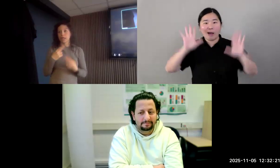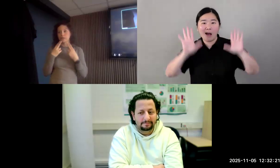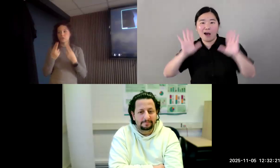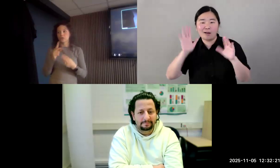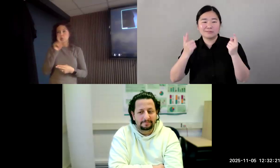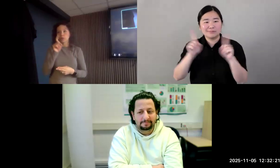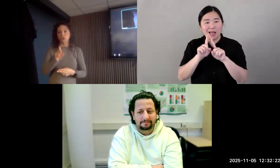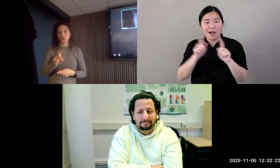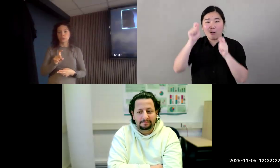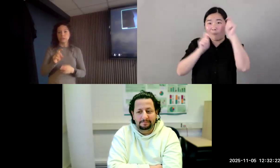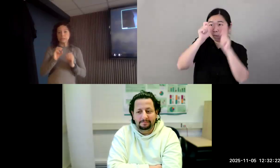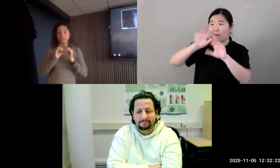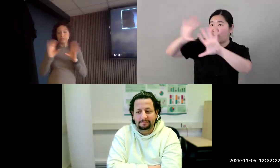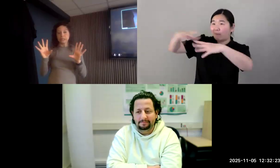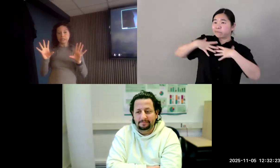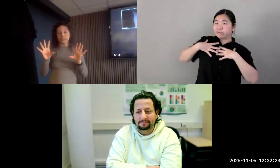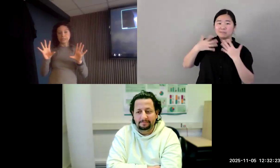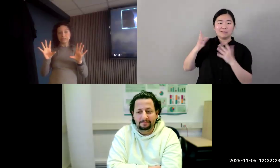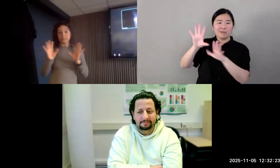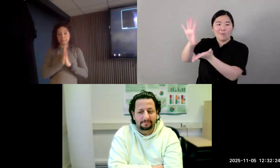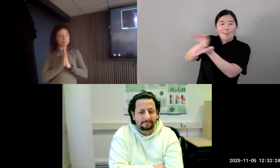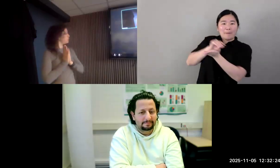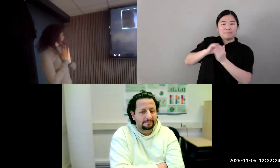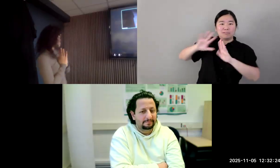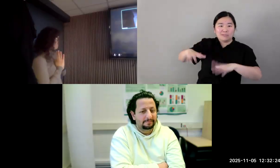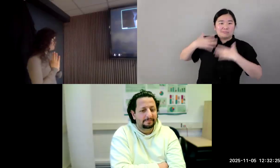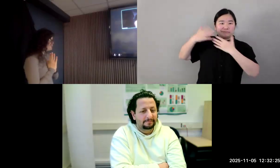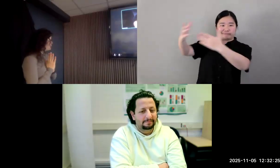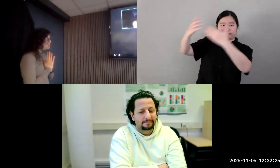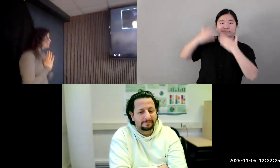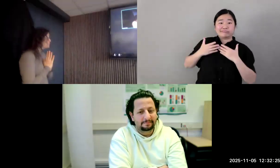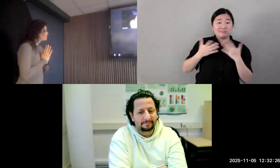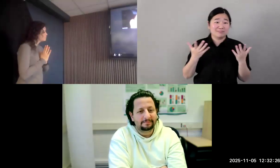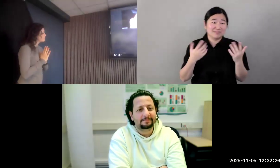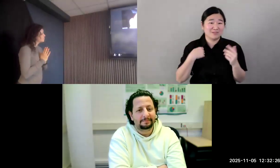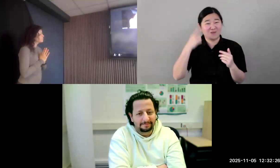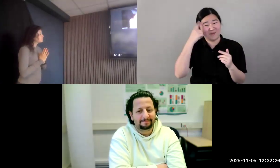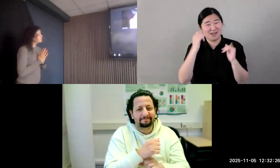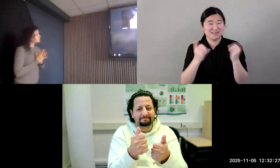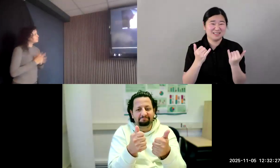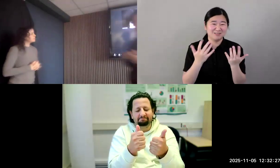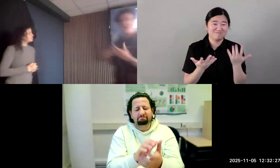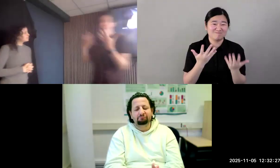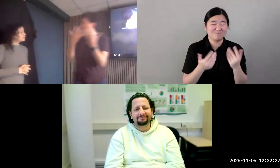I hope I answered the question. Hopefully my answer to that question was clear.